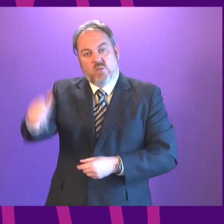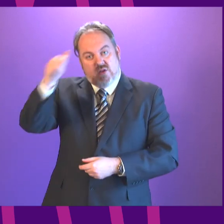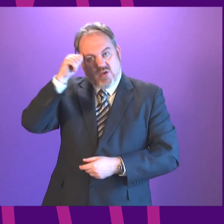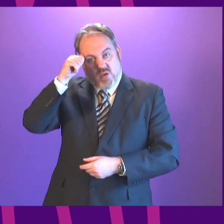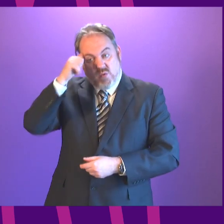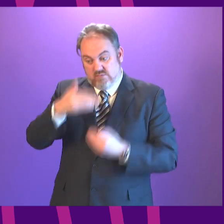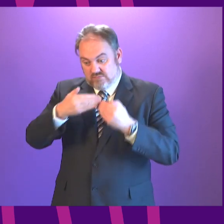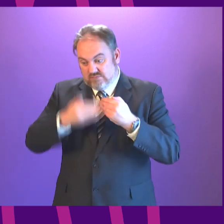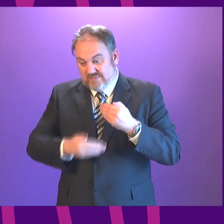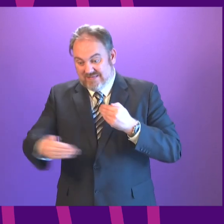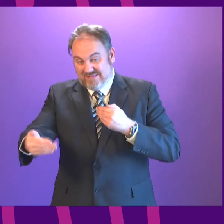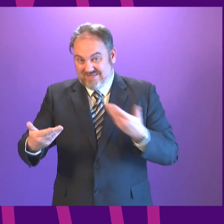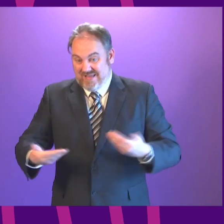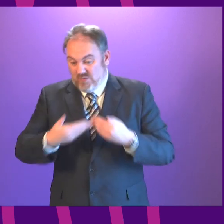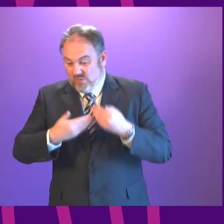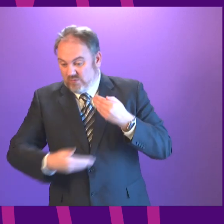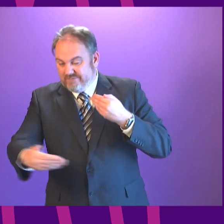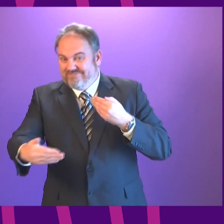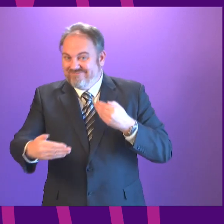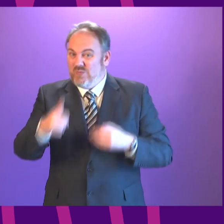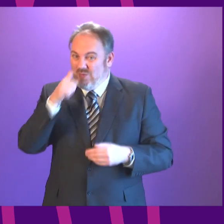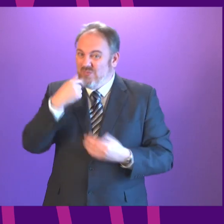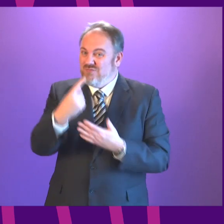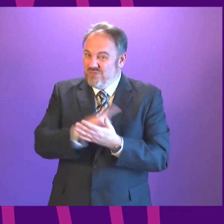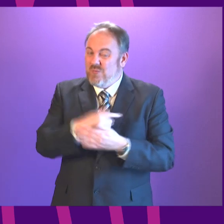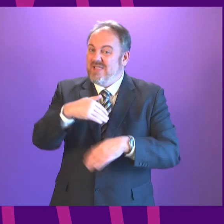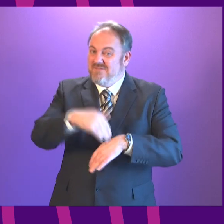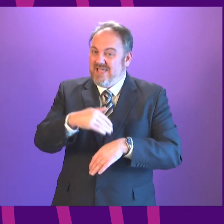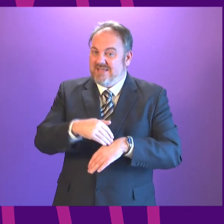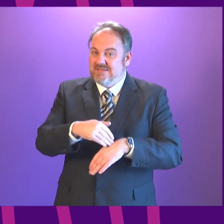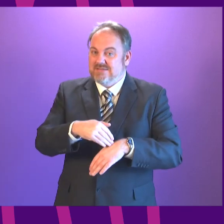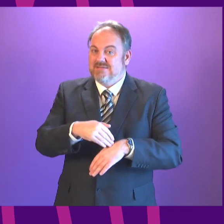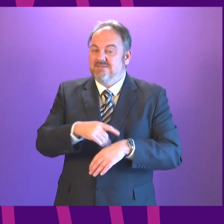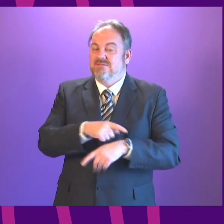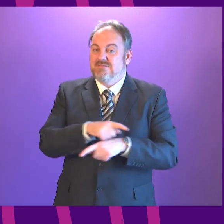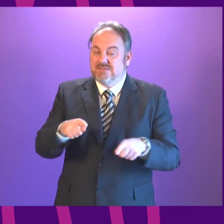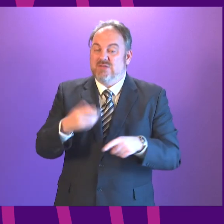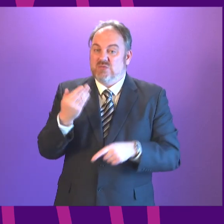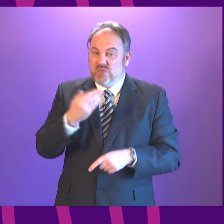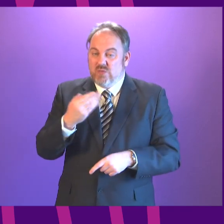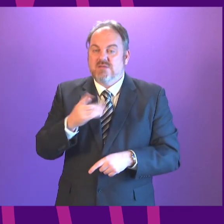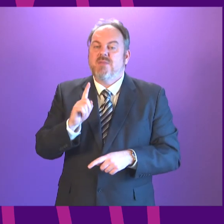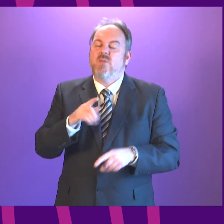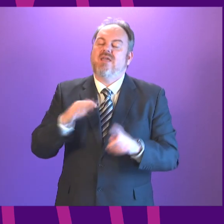restrictions, which will impact particularly on schools and childcare, will be as short as is feasible.